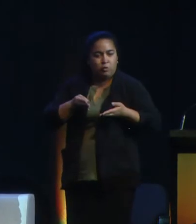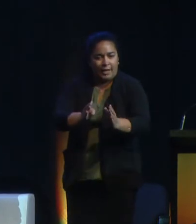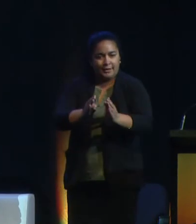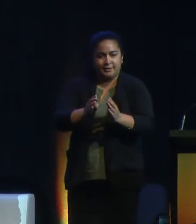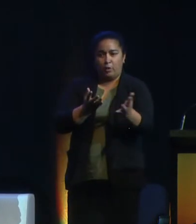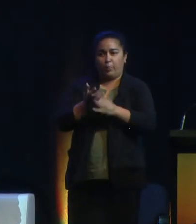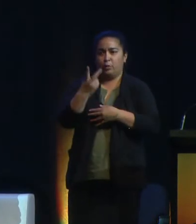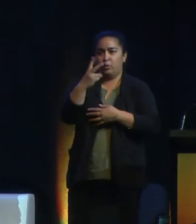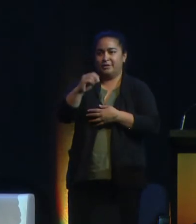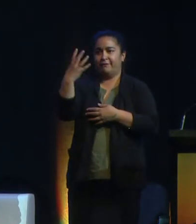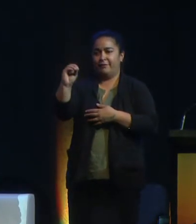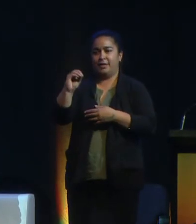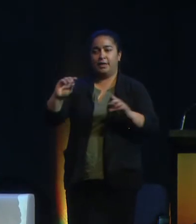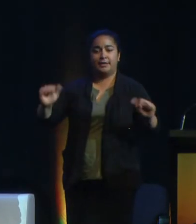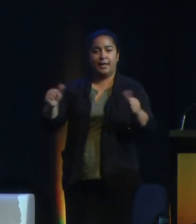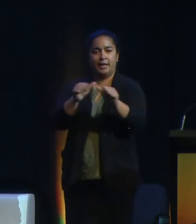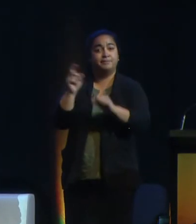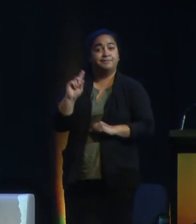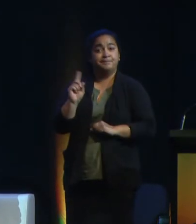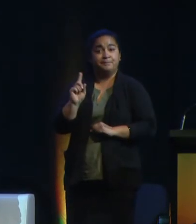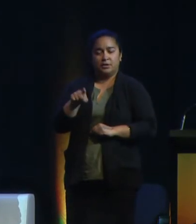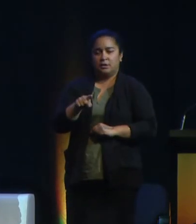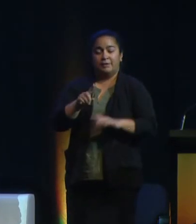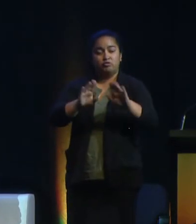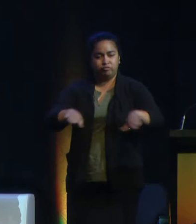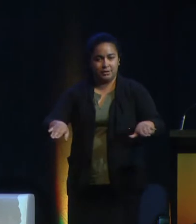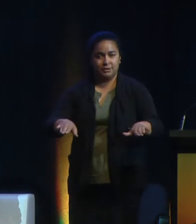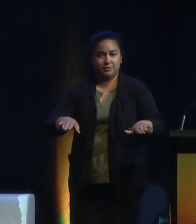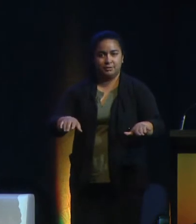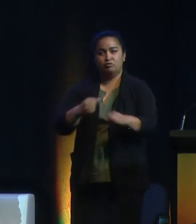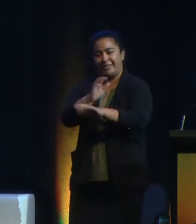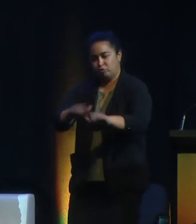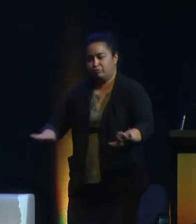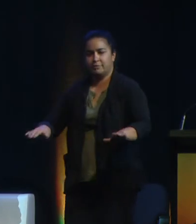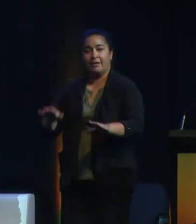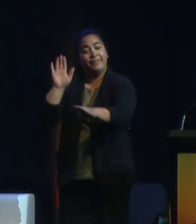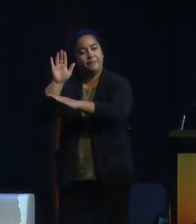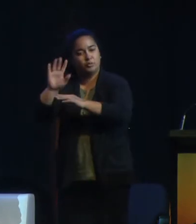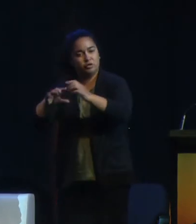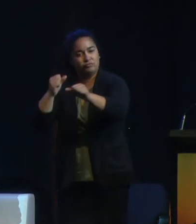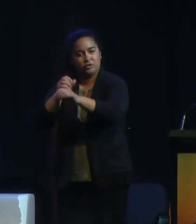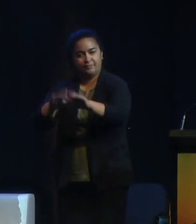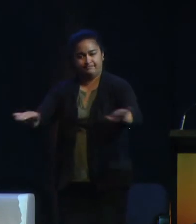our tamariki, our mokopuna, our future generations. That's our driver, it's our youth, it's your